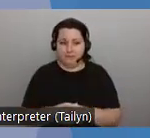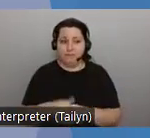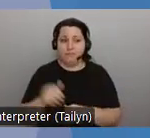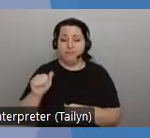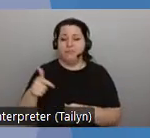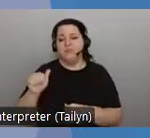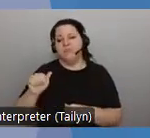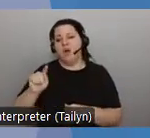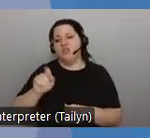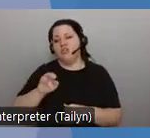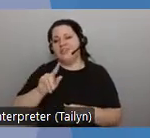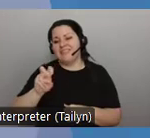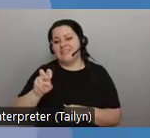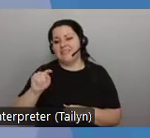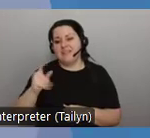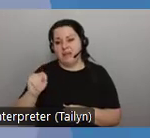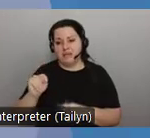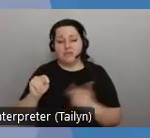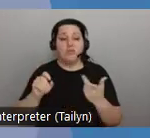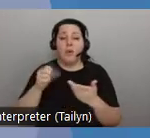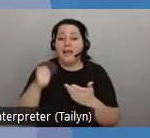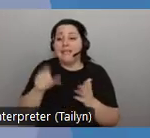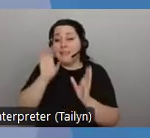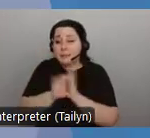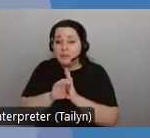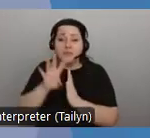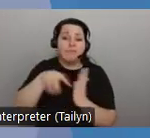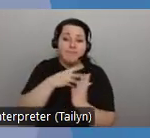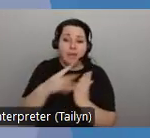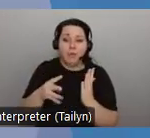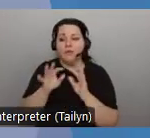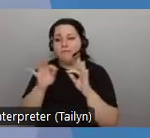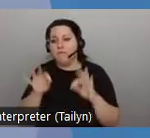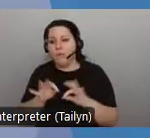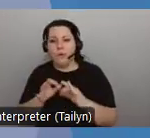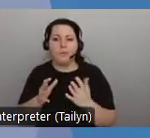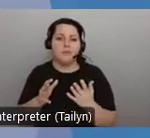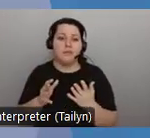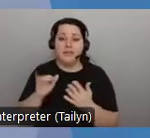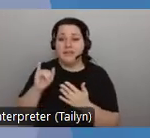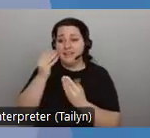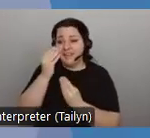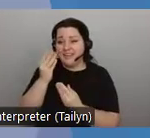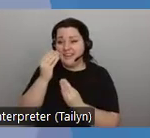and tend your user to read it with assistive technology.